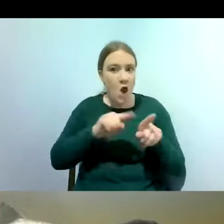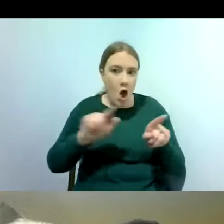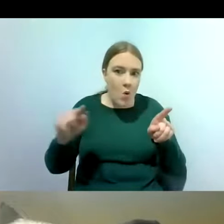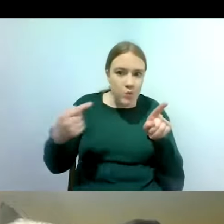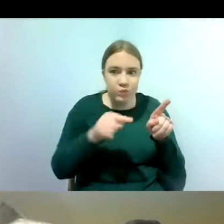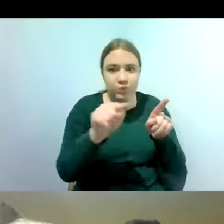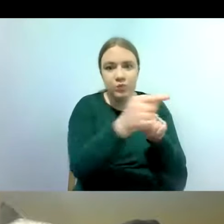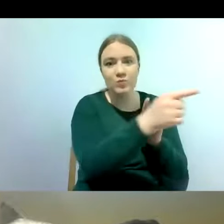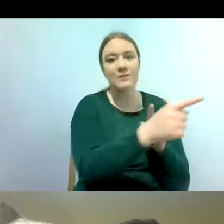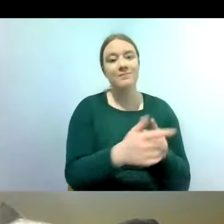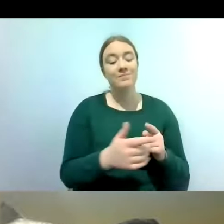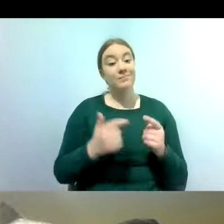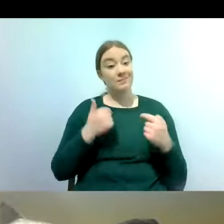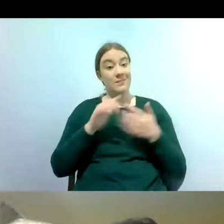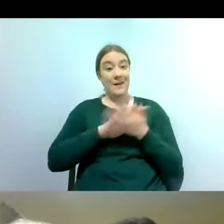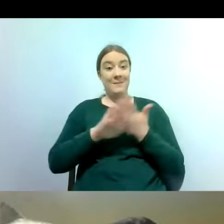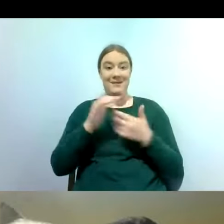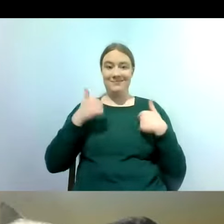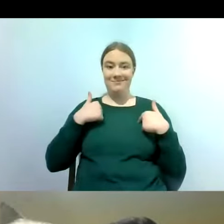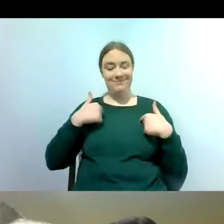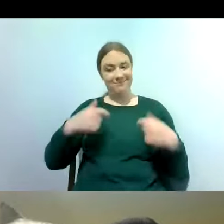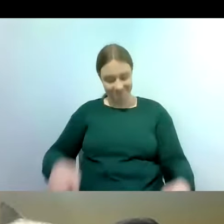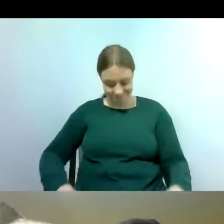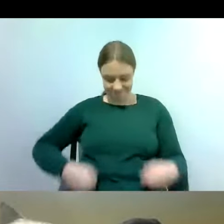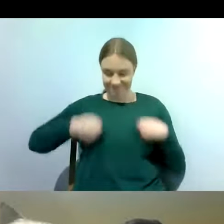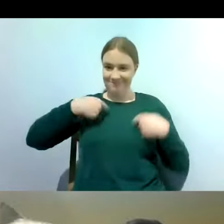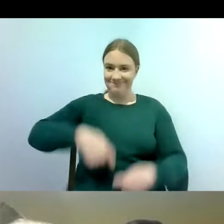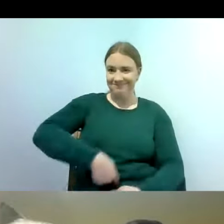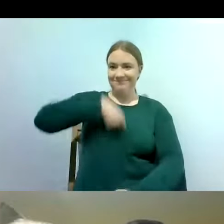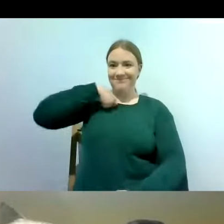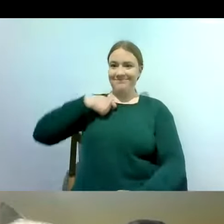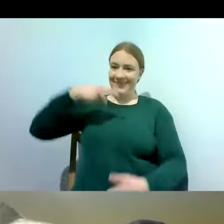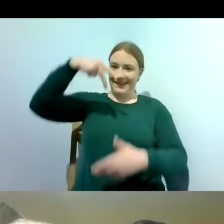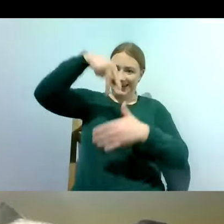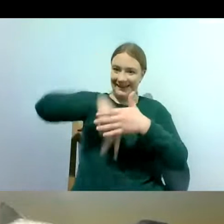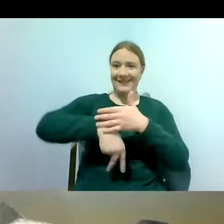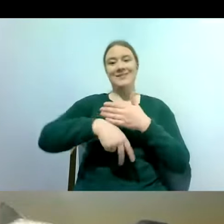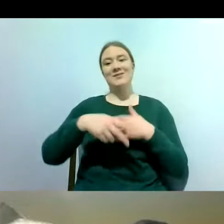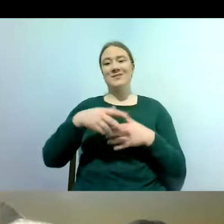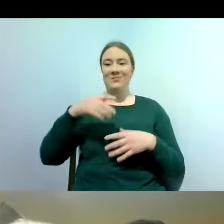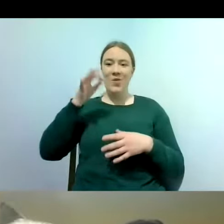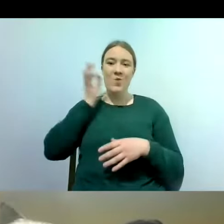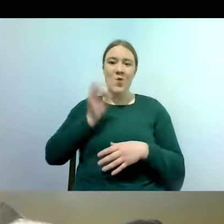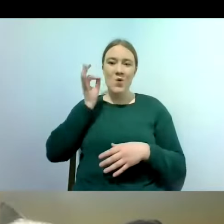have to put on our glamorous looking dry suits and get in the river and retrieve our receivers